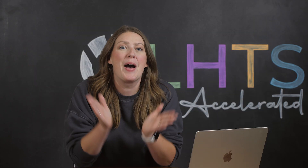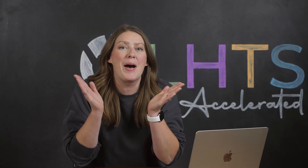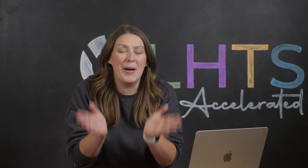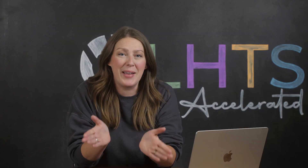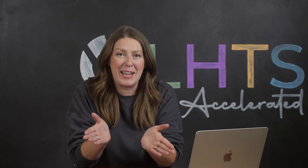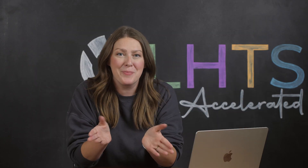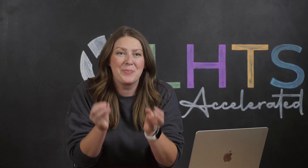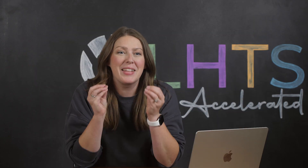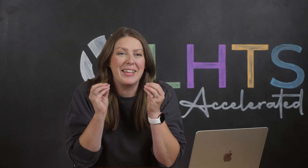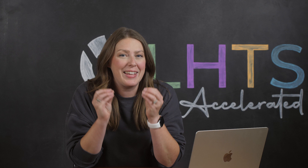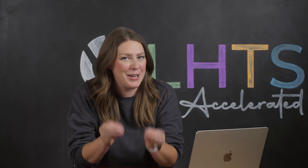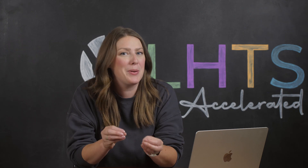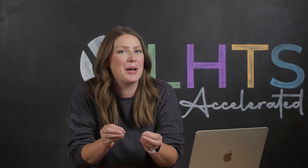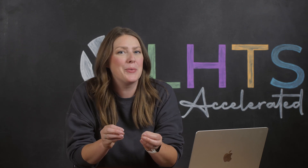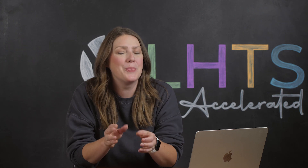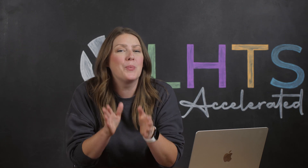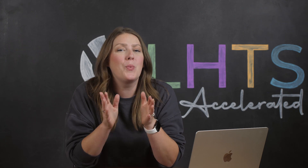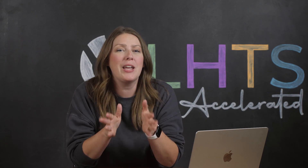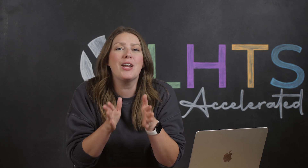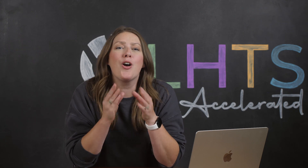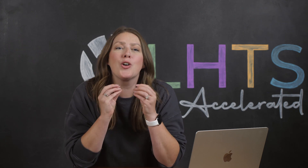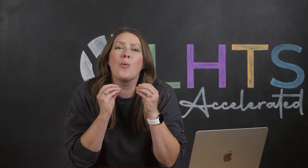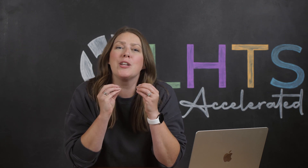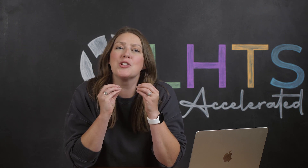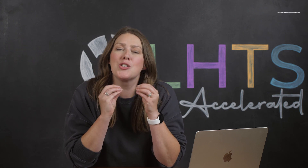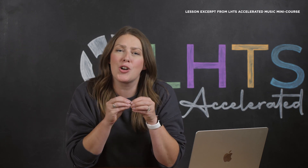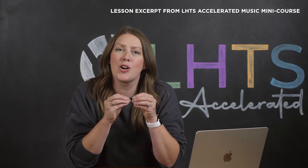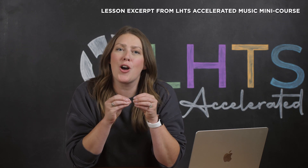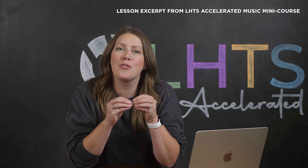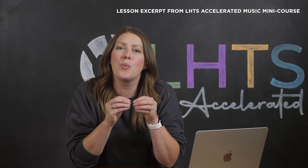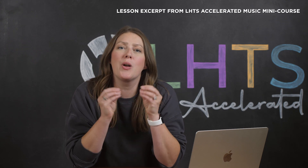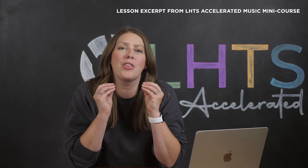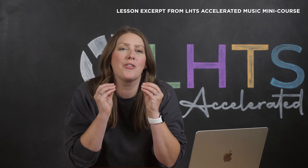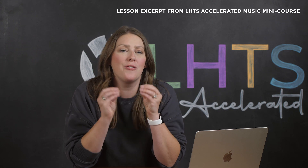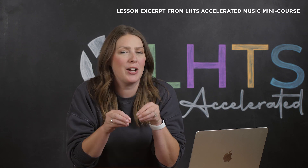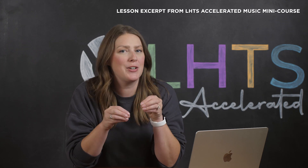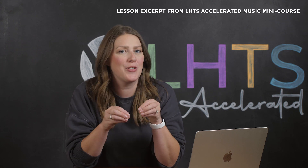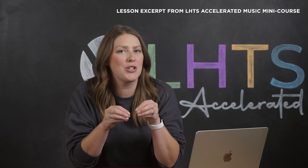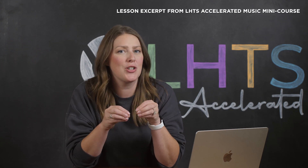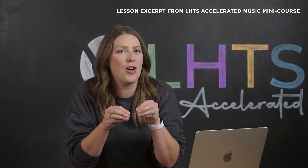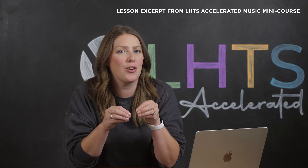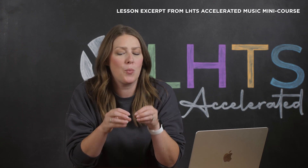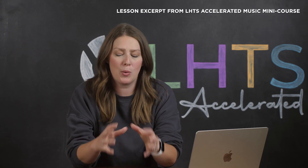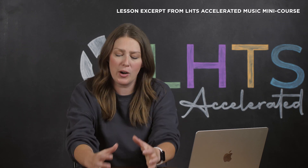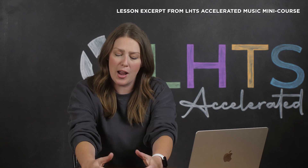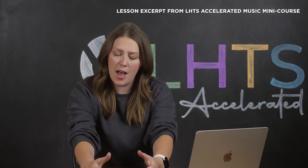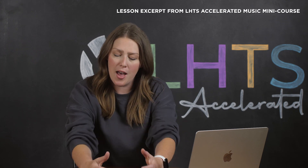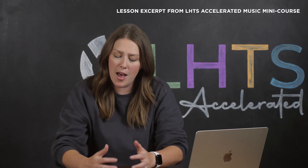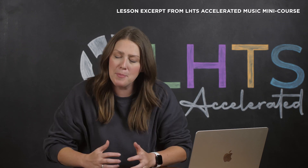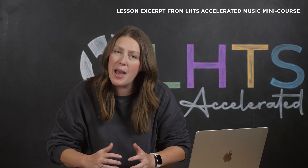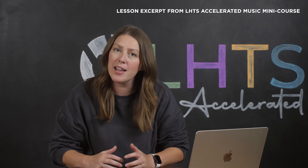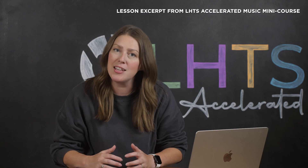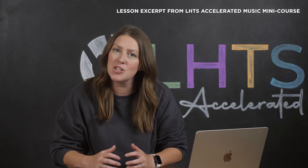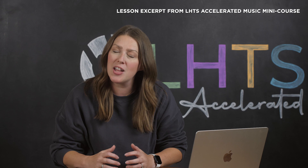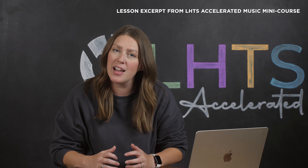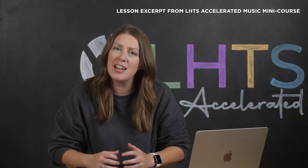Okay, here we go. We are going to start off with the very first song, where we're going to unpack each line